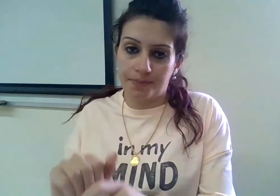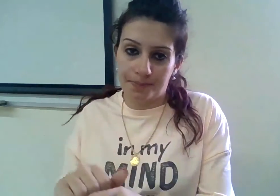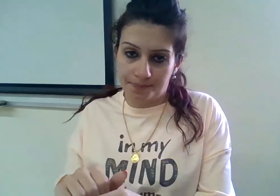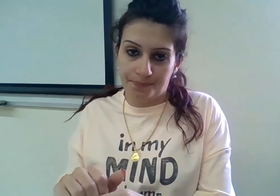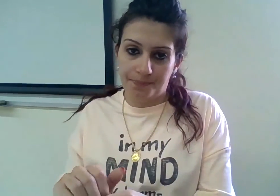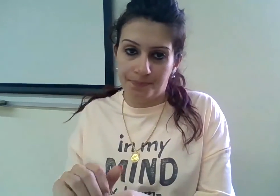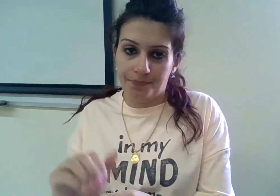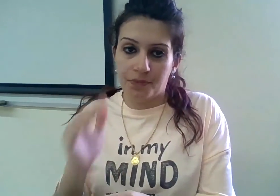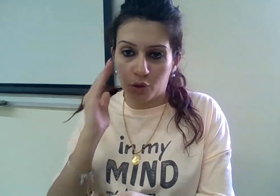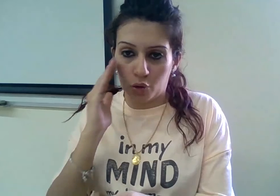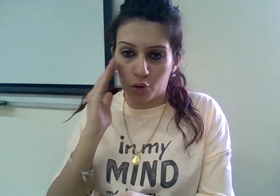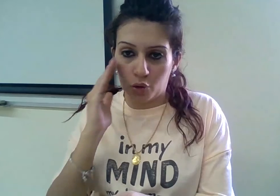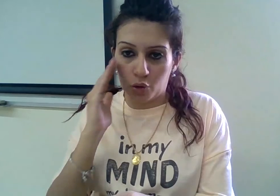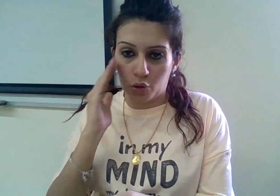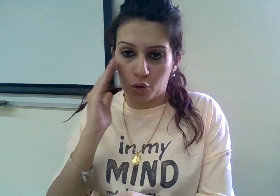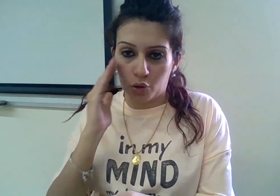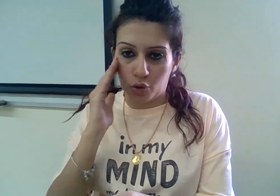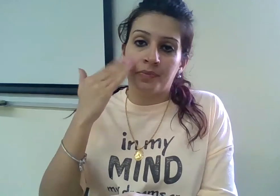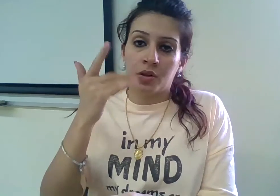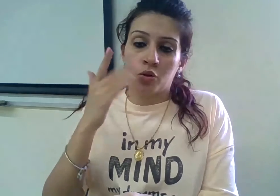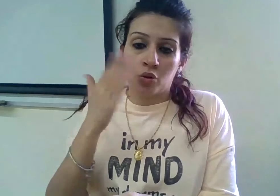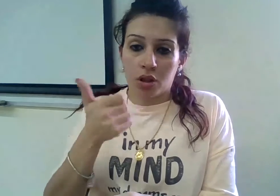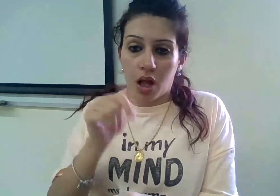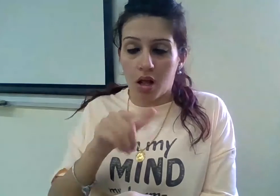Maybe, Ya-Ling, you would like to answer.